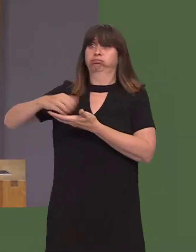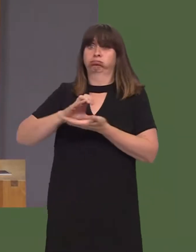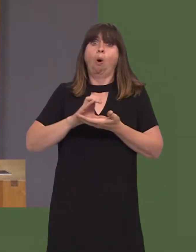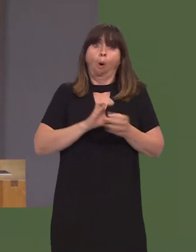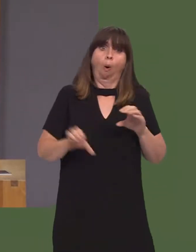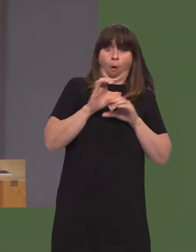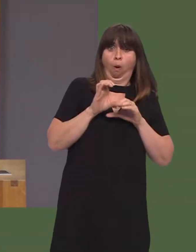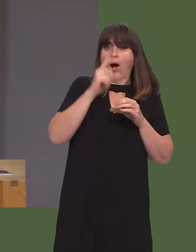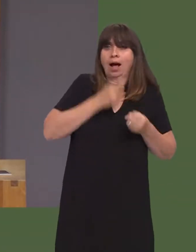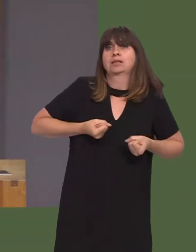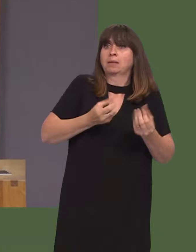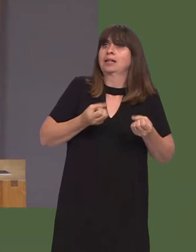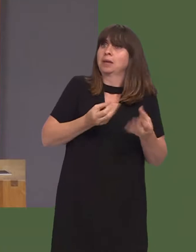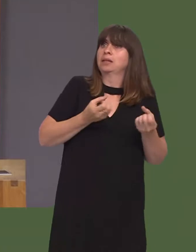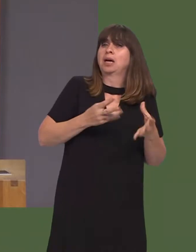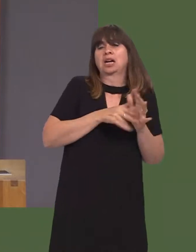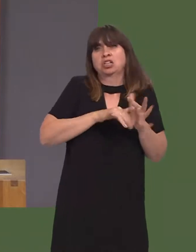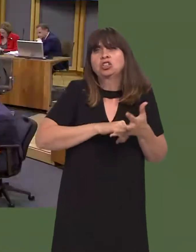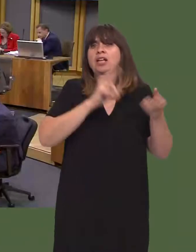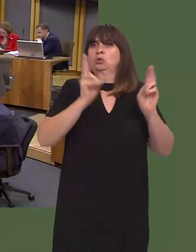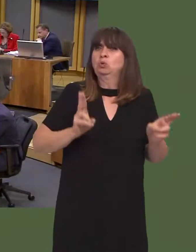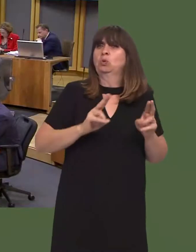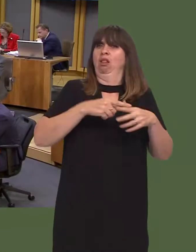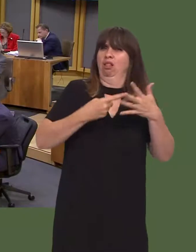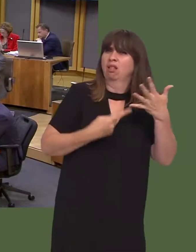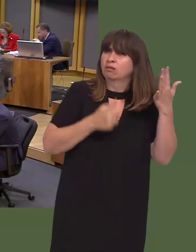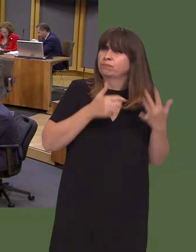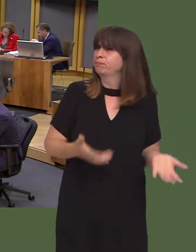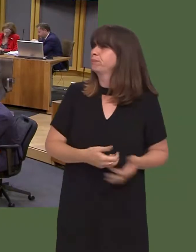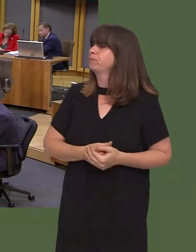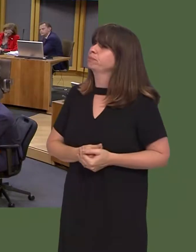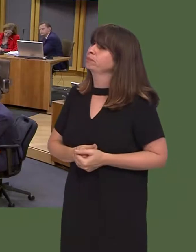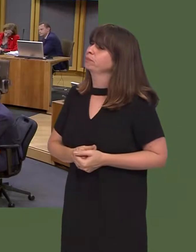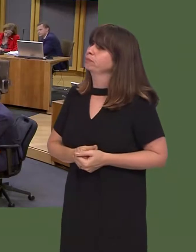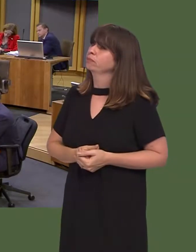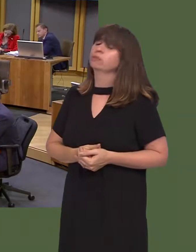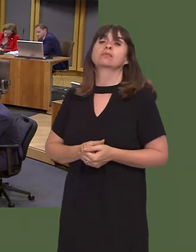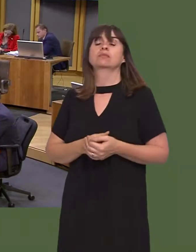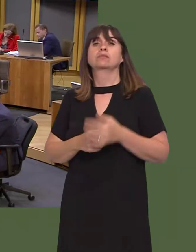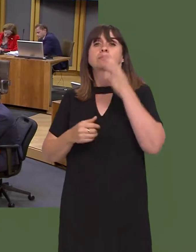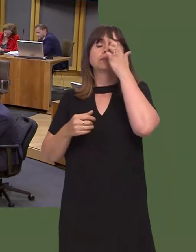social objectives that we all share? Carwyn Jones: Well, I donít disagree with the point heís making. I remind him, of course, about the announcement by Construcciones y